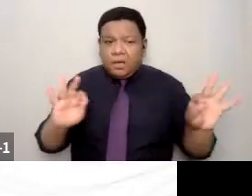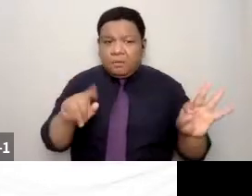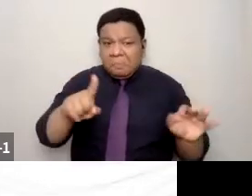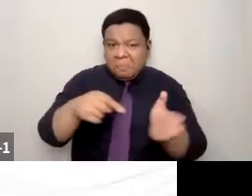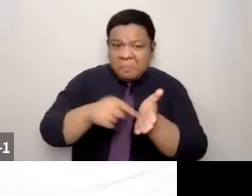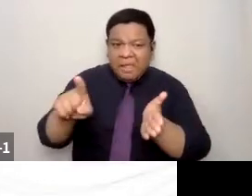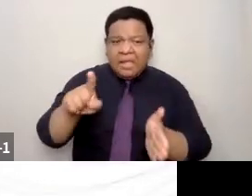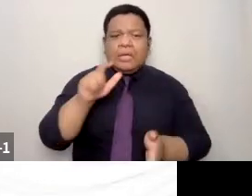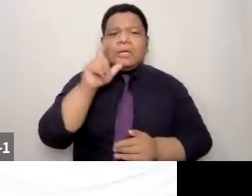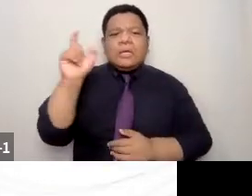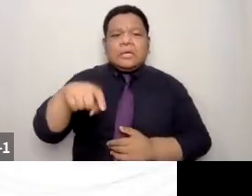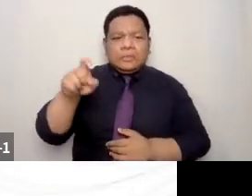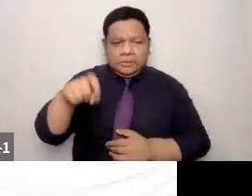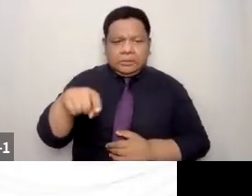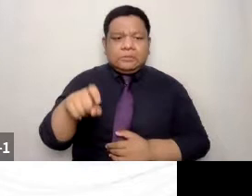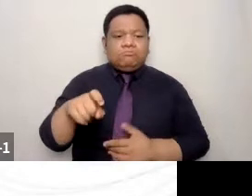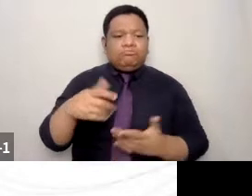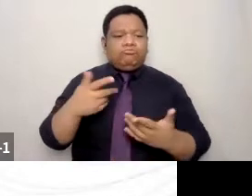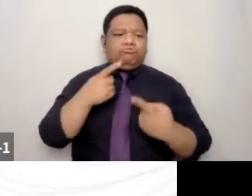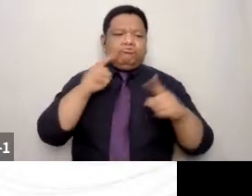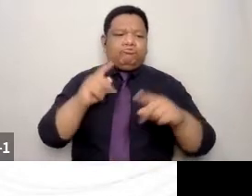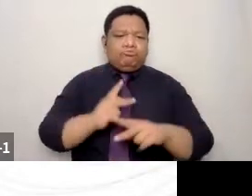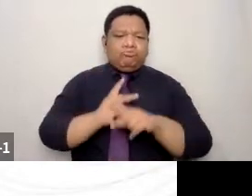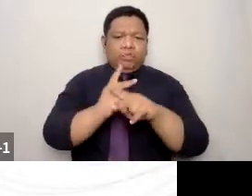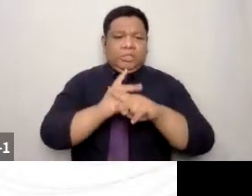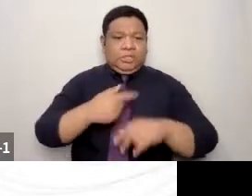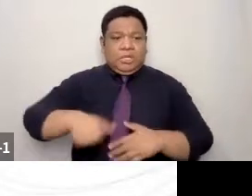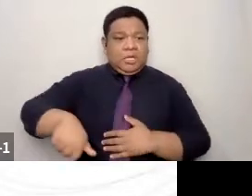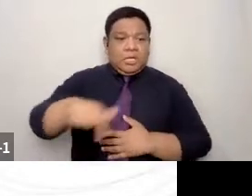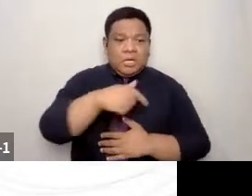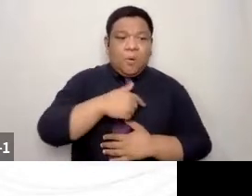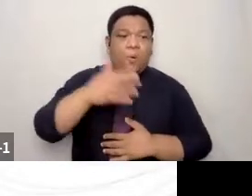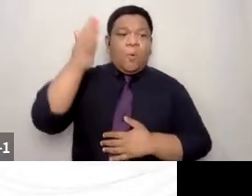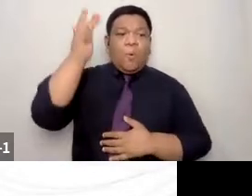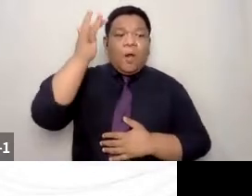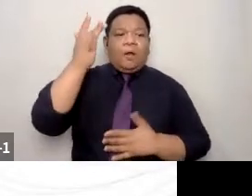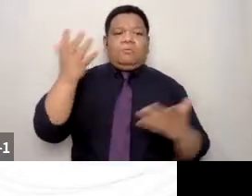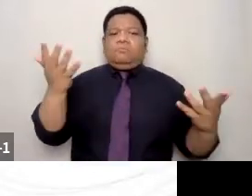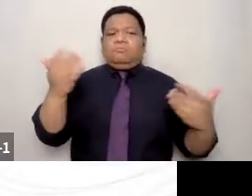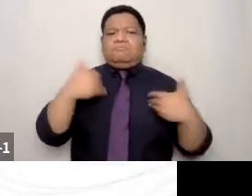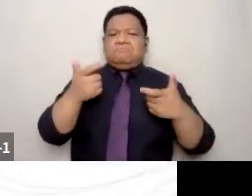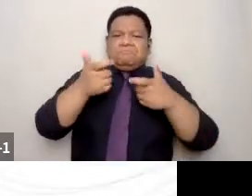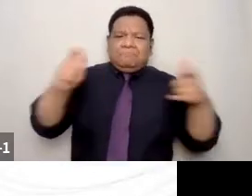And getting vaccines will give us protection because the benefits are higher than the risk.